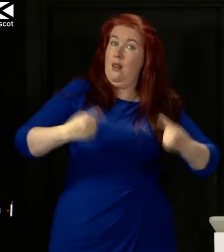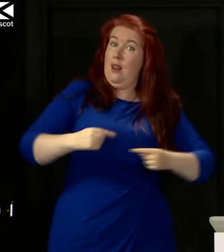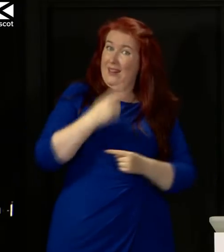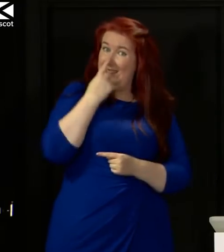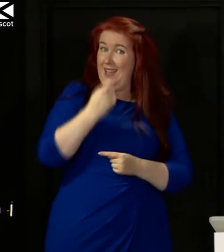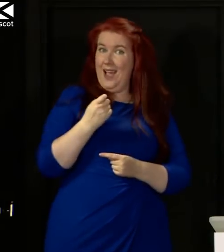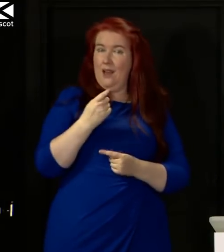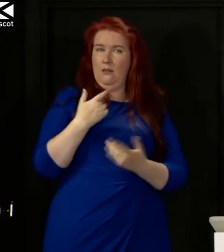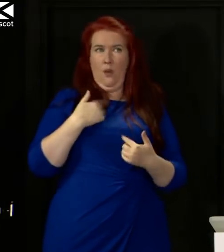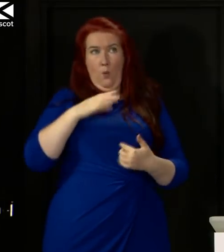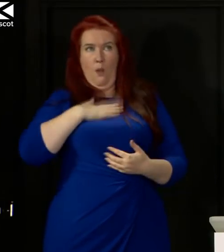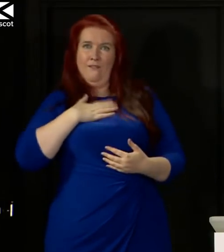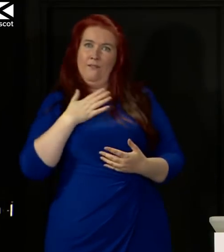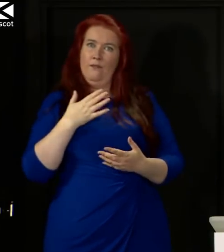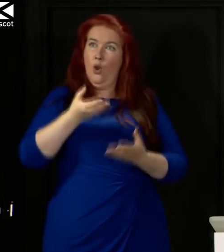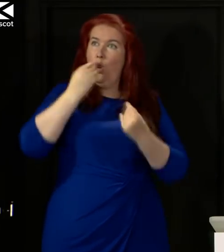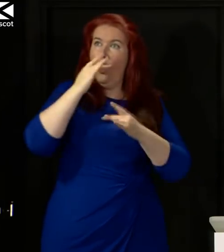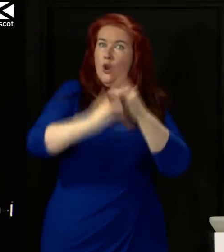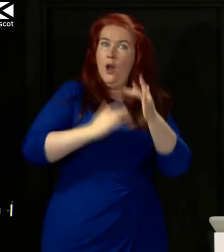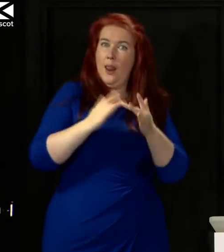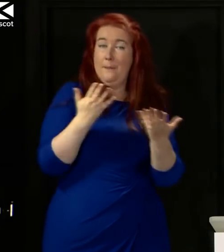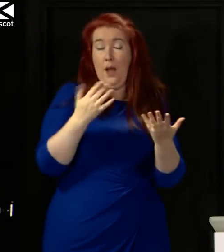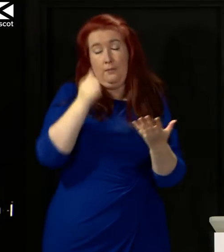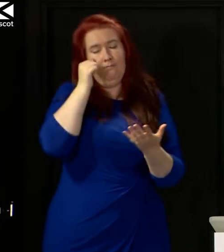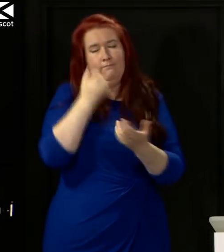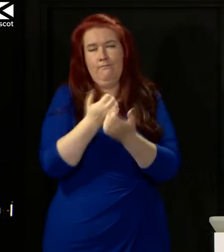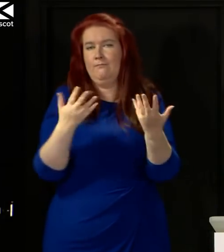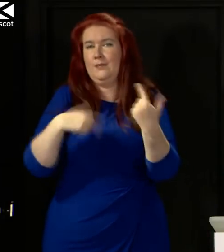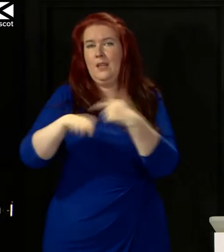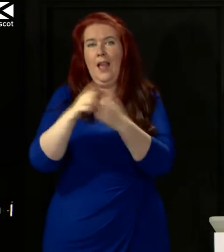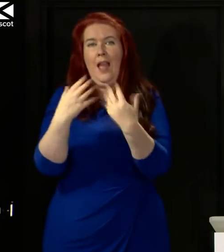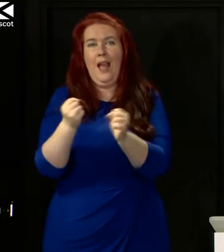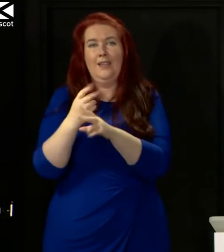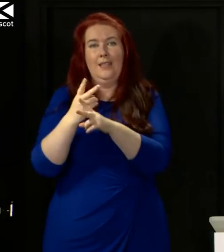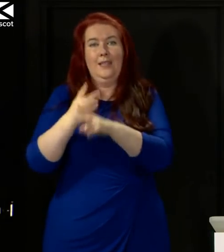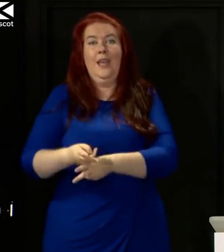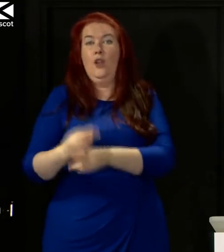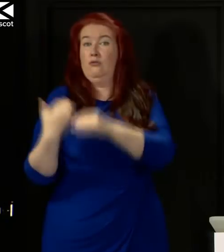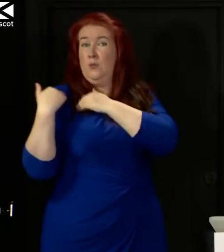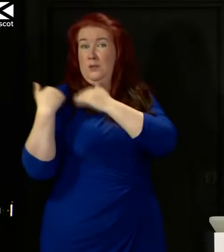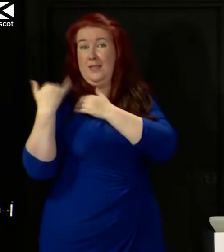have caring responsibilities, which of course many more people especially parents do right